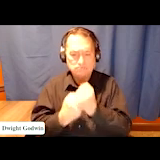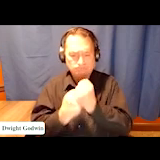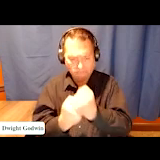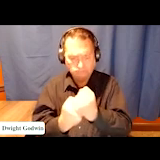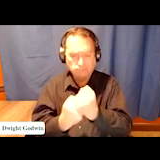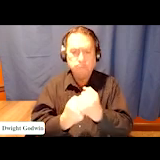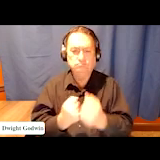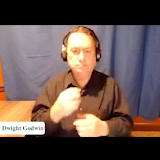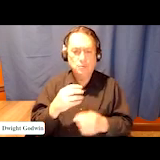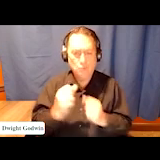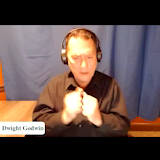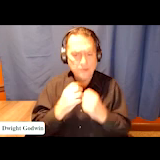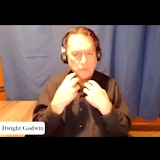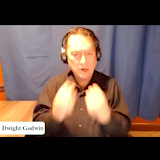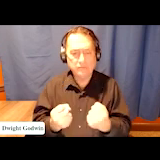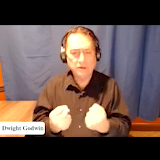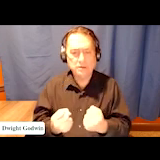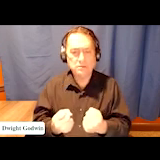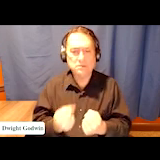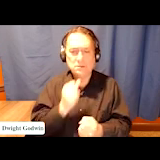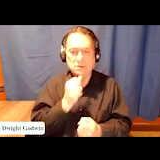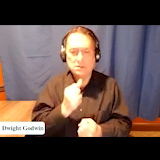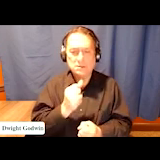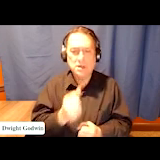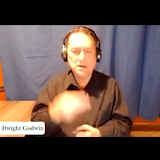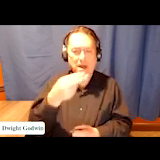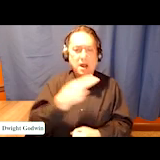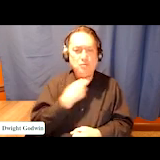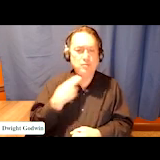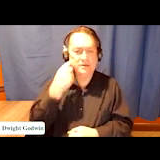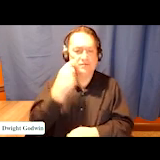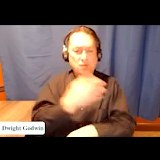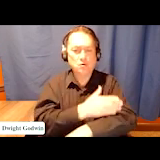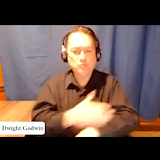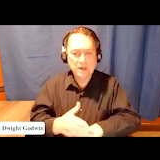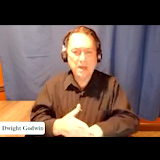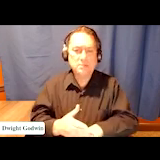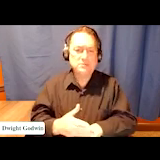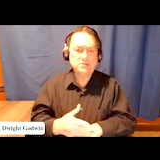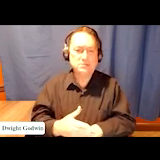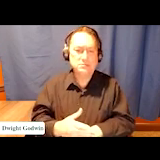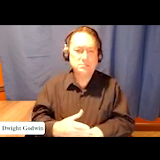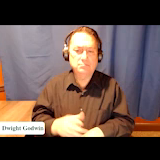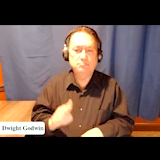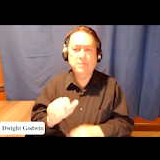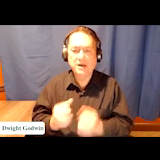and not high risk for relapsing by supporting someone in crisis,